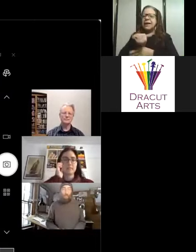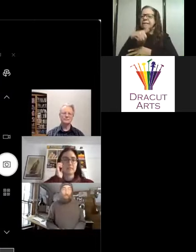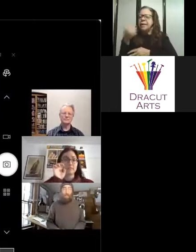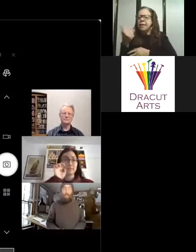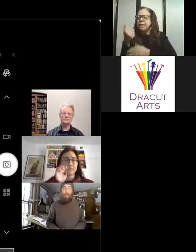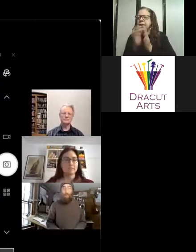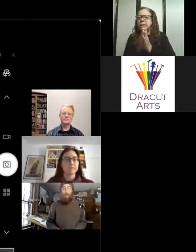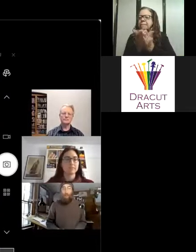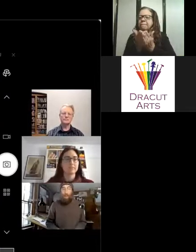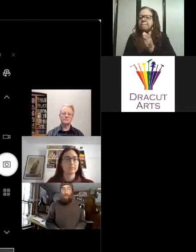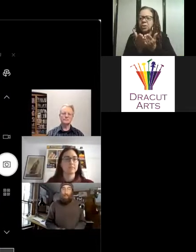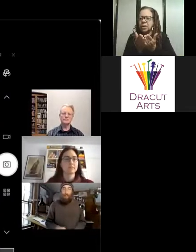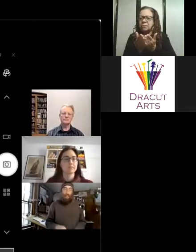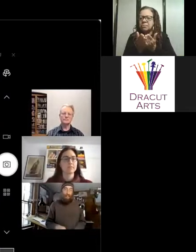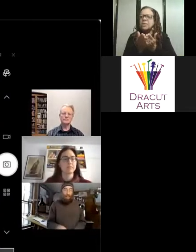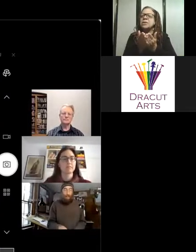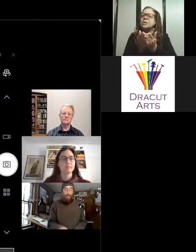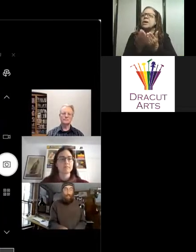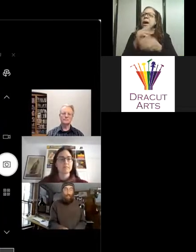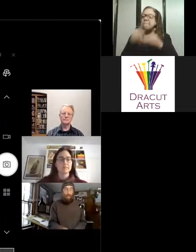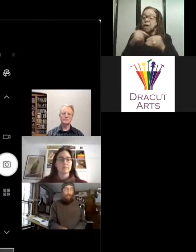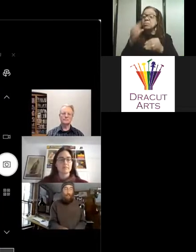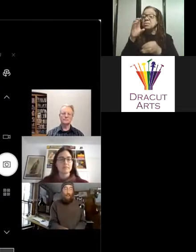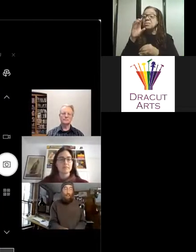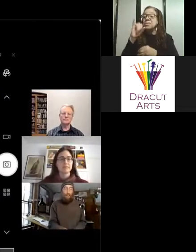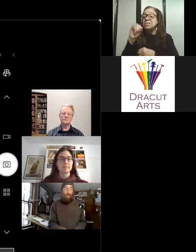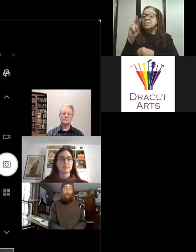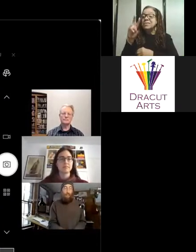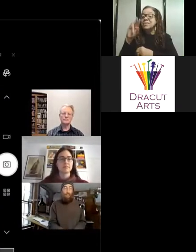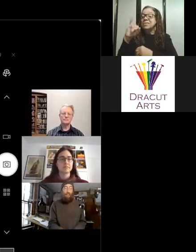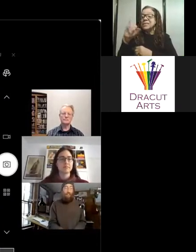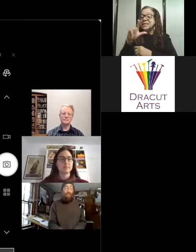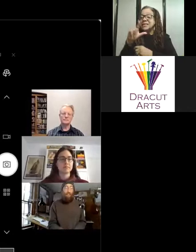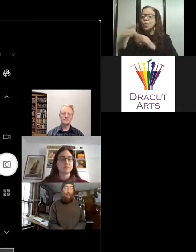the American Civil War. And I said-- but here's the thing: I'm so tired, I've been drawing for 18 hours straight,